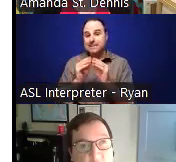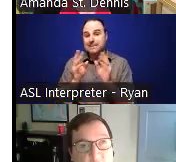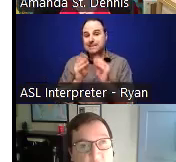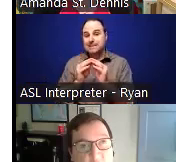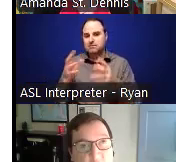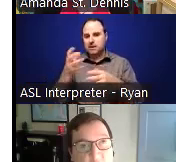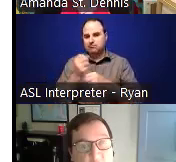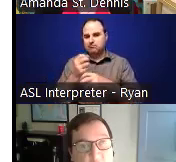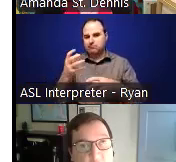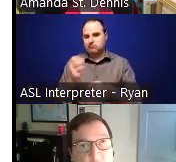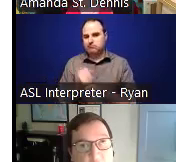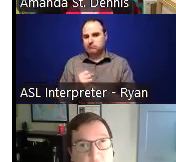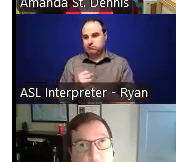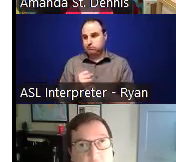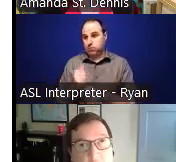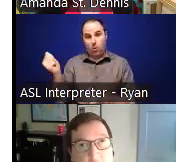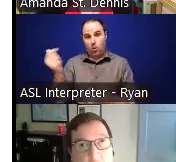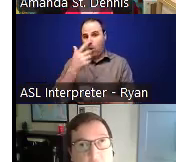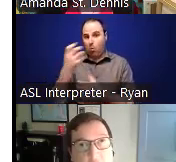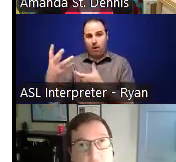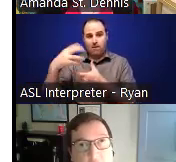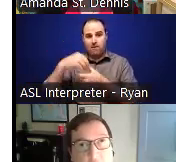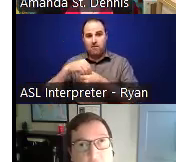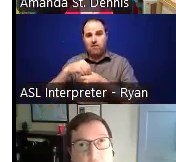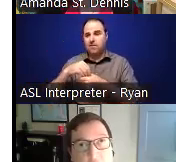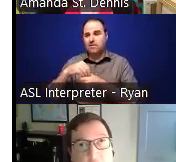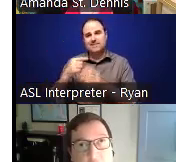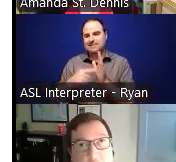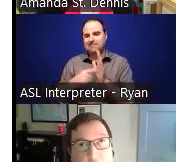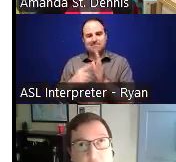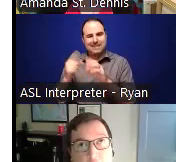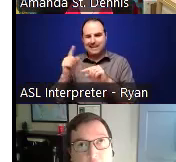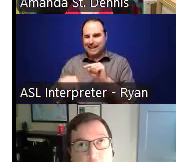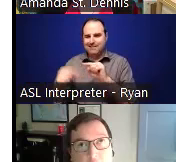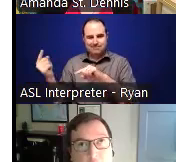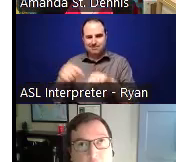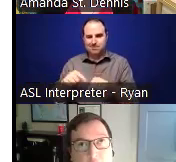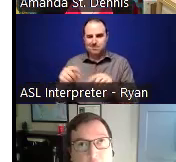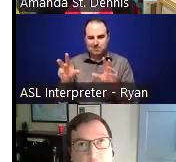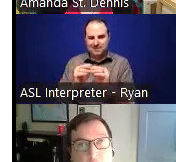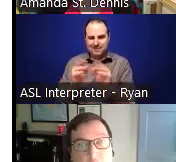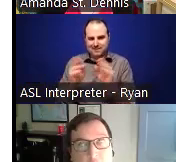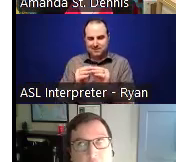not everyone can attend the meetings, but it's important as part of creating that environment